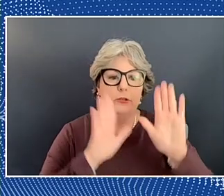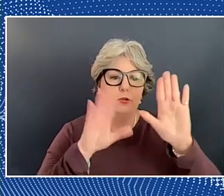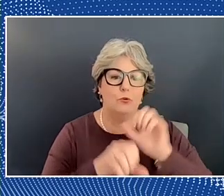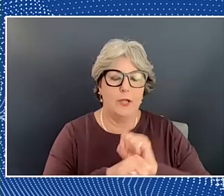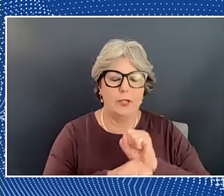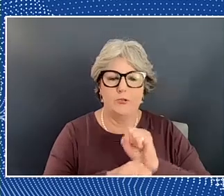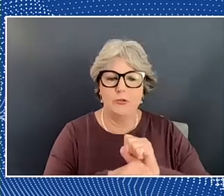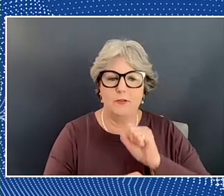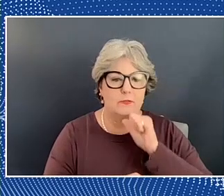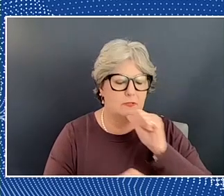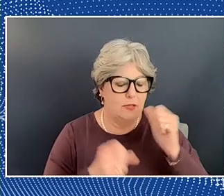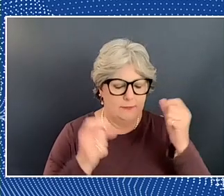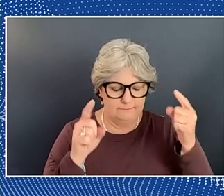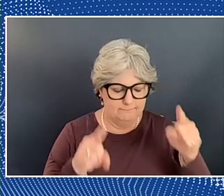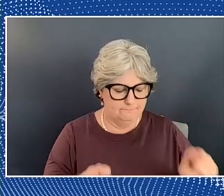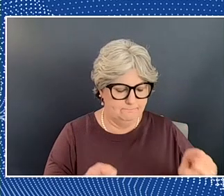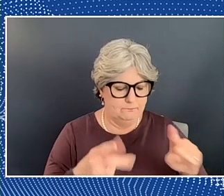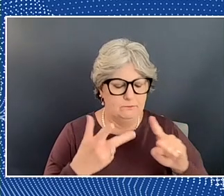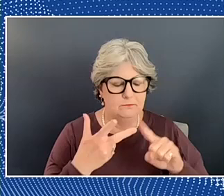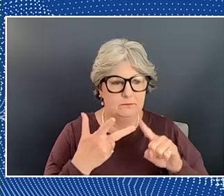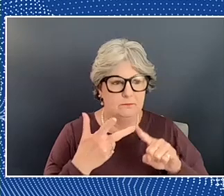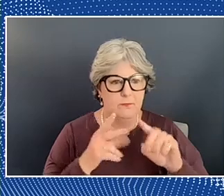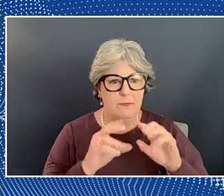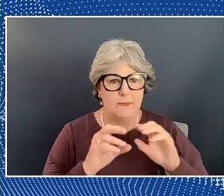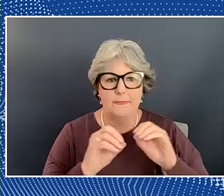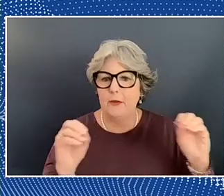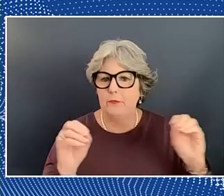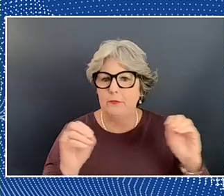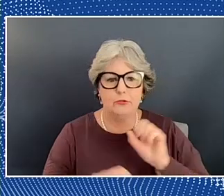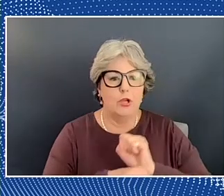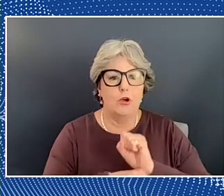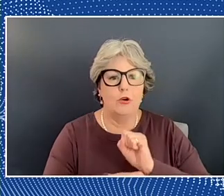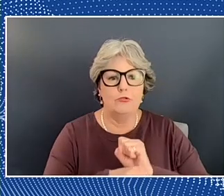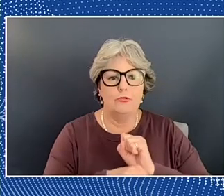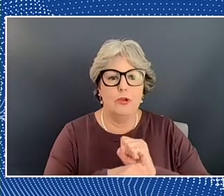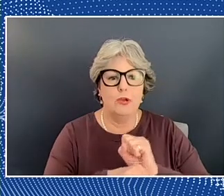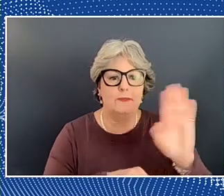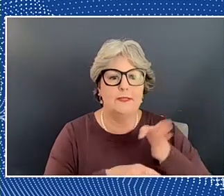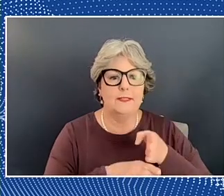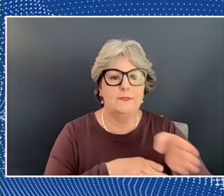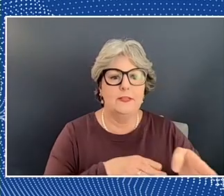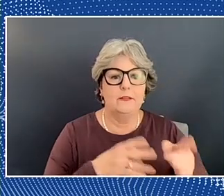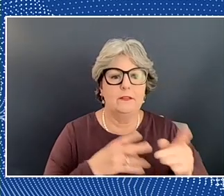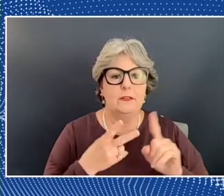non-existent. There was no jobs in his field. The loans we were told would be